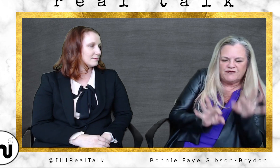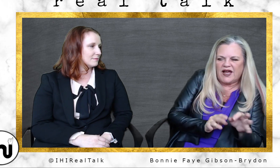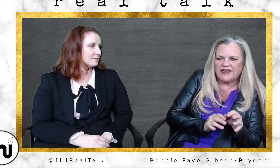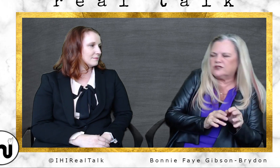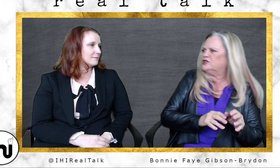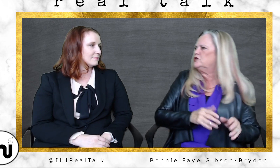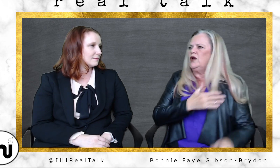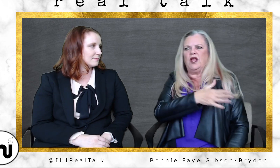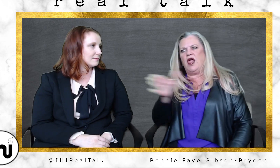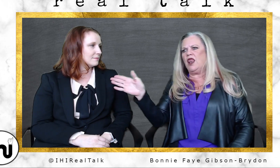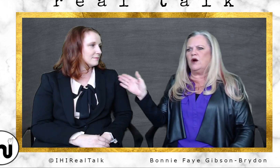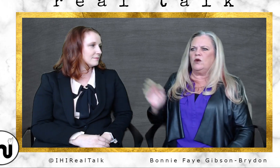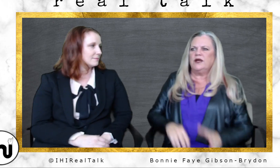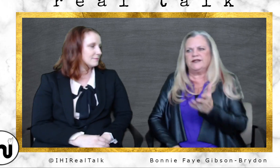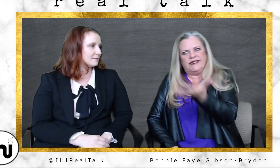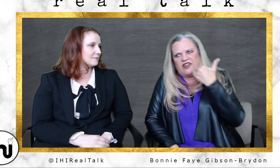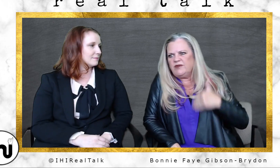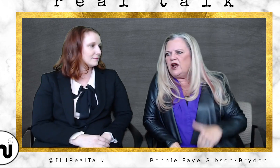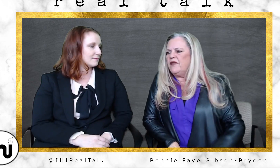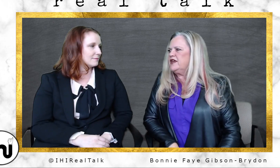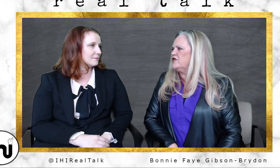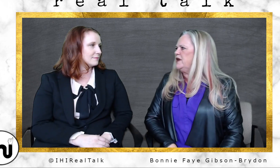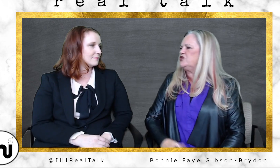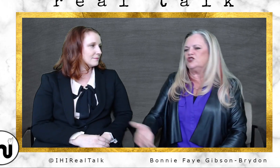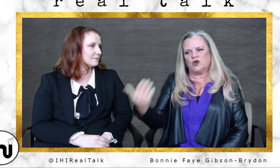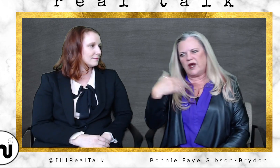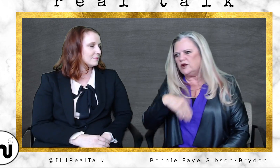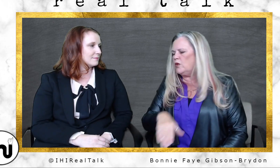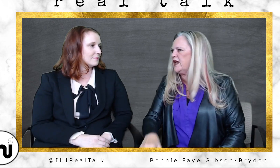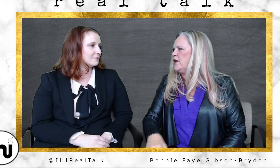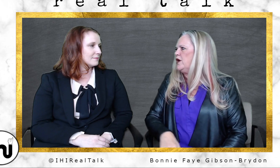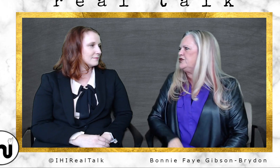find it," to, "Hello! Give me all the information so I know what I want to do.